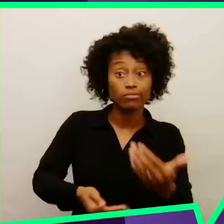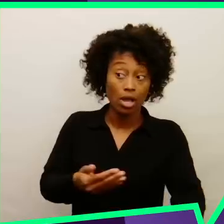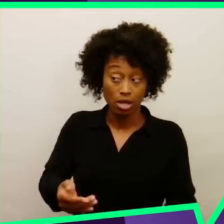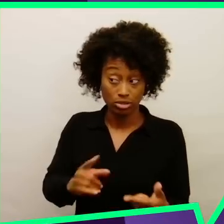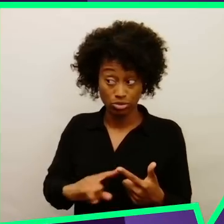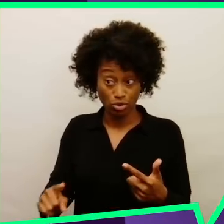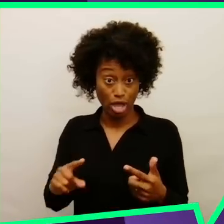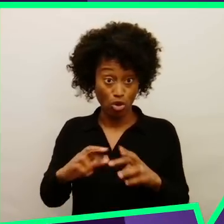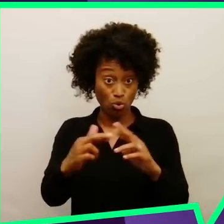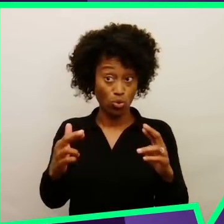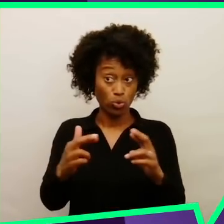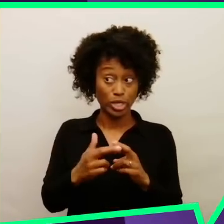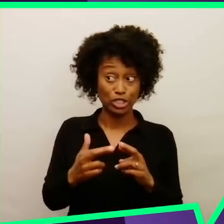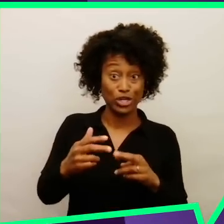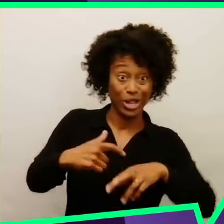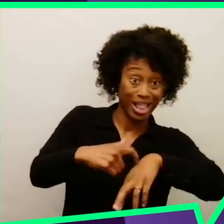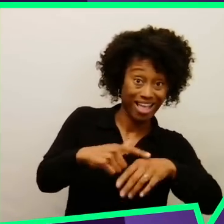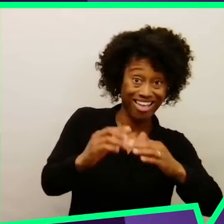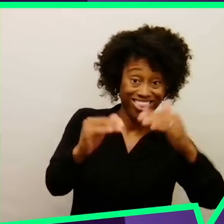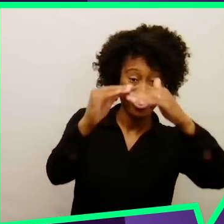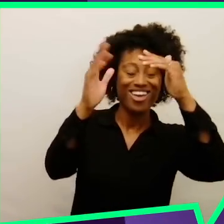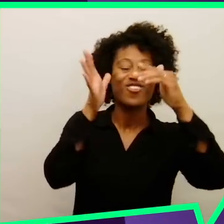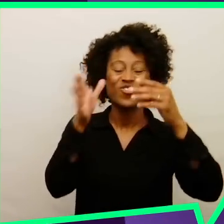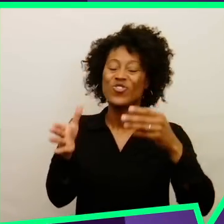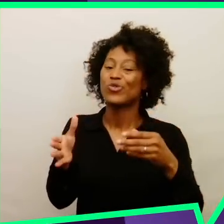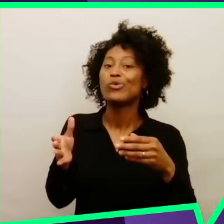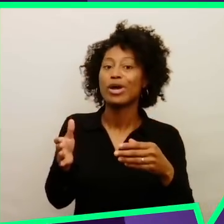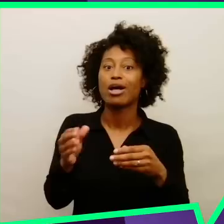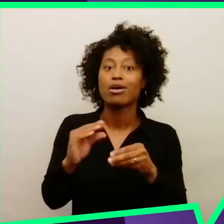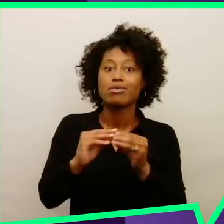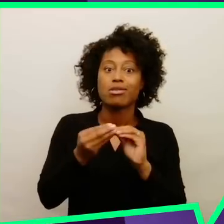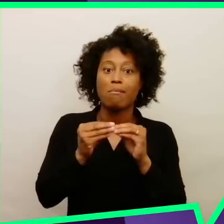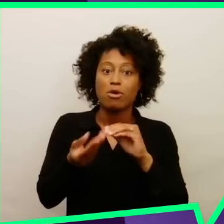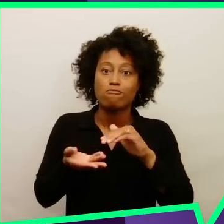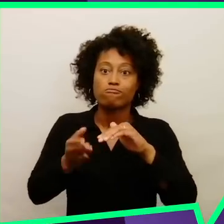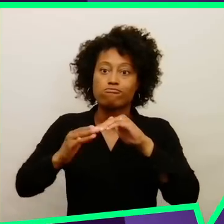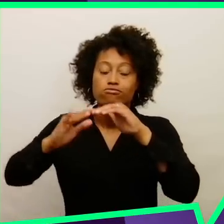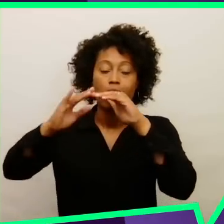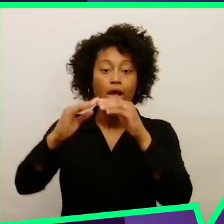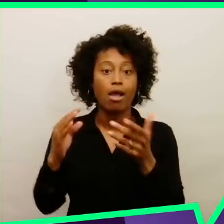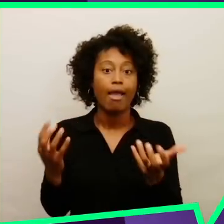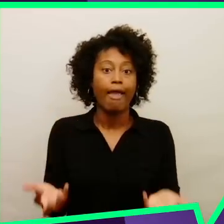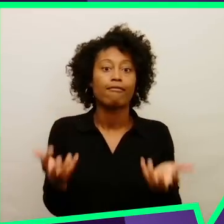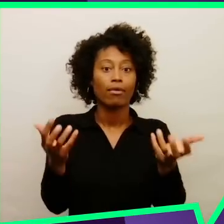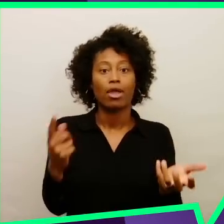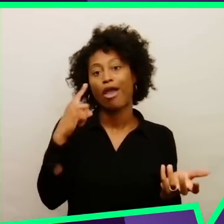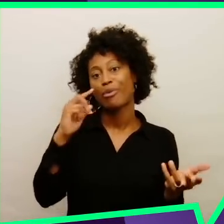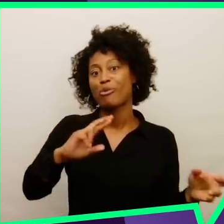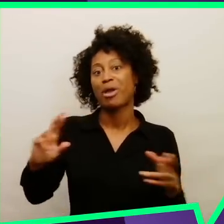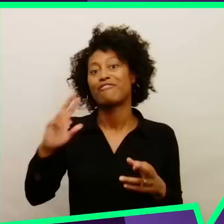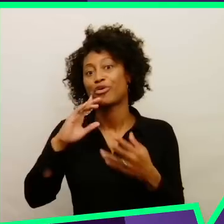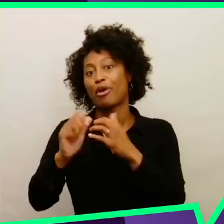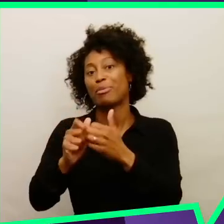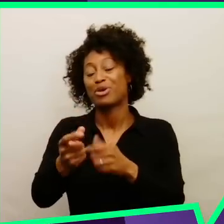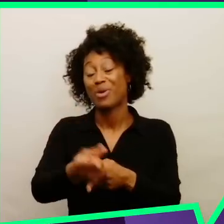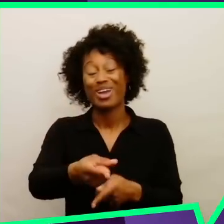you're going to be pulling really high weight for that deadlift. I love it. Yeah, definitely. A buff Lily. This is great.